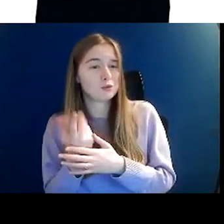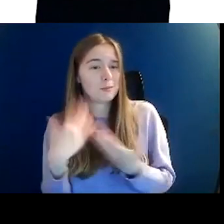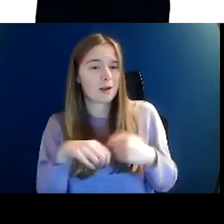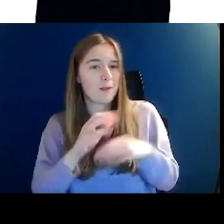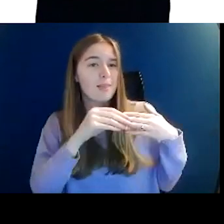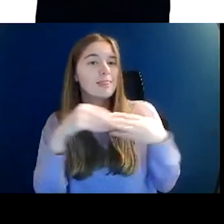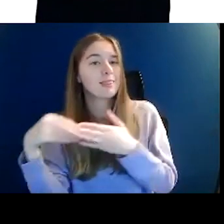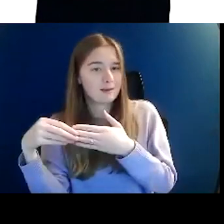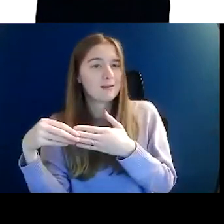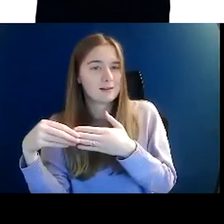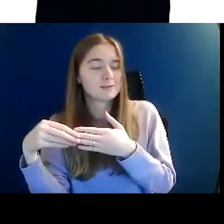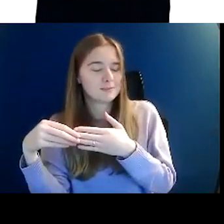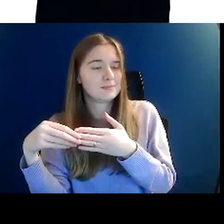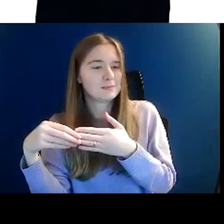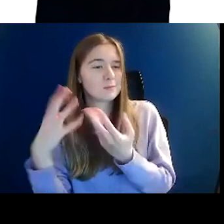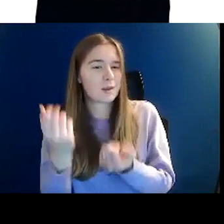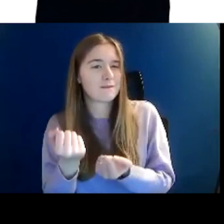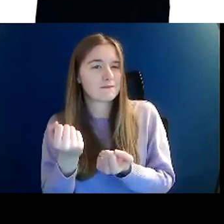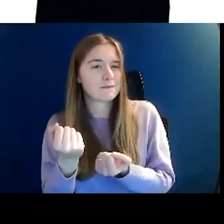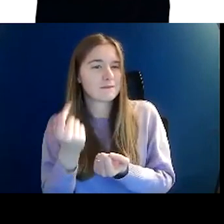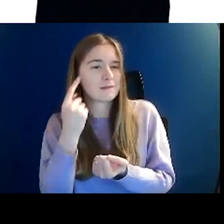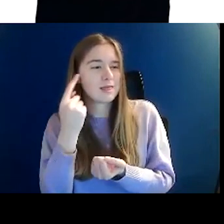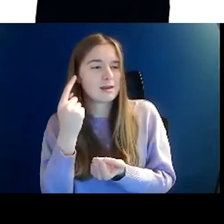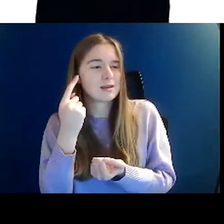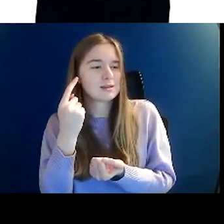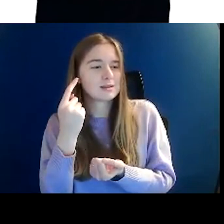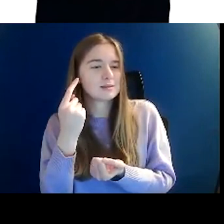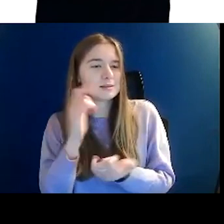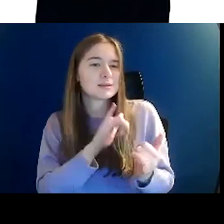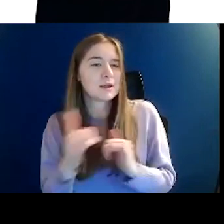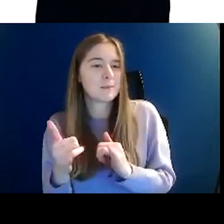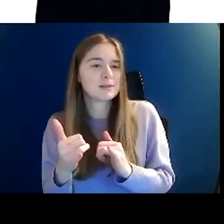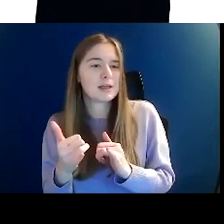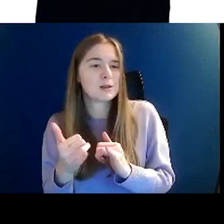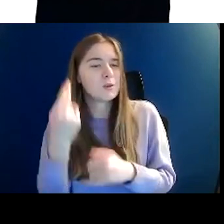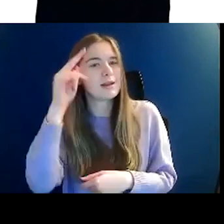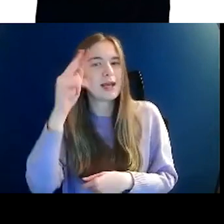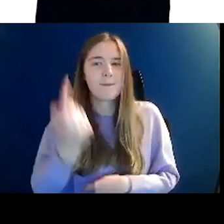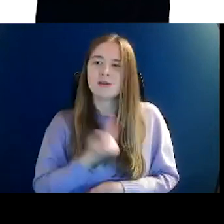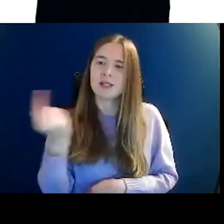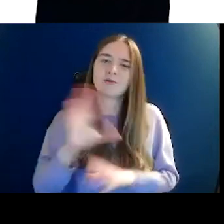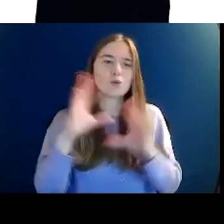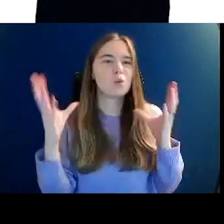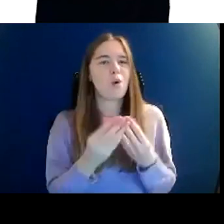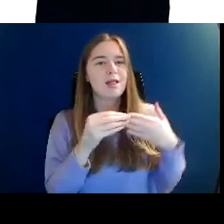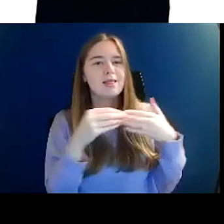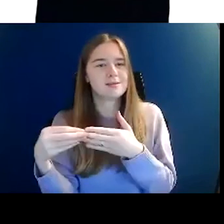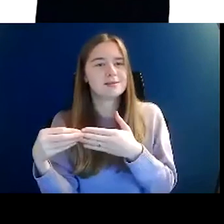and I think that sometimes we call ourselves world leaders, I think that that is often batted about,